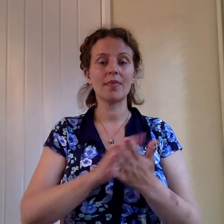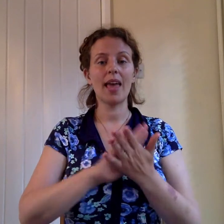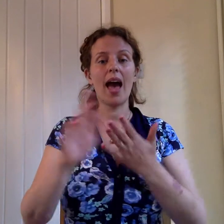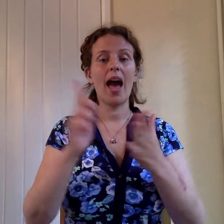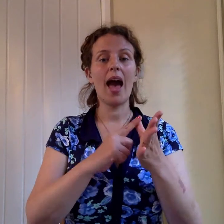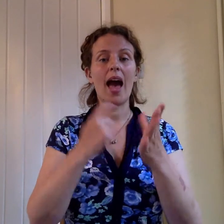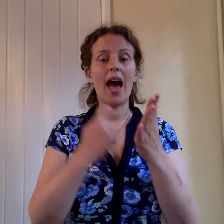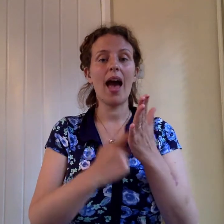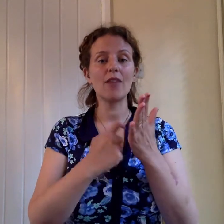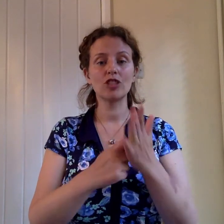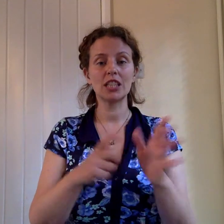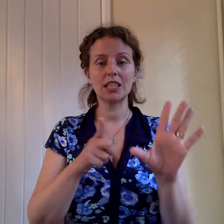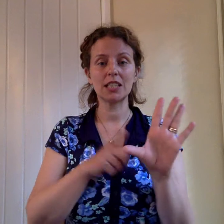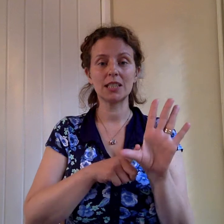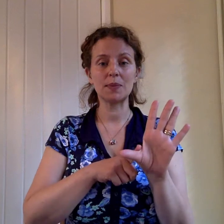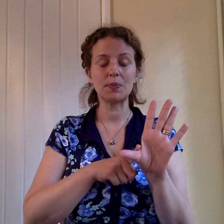HARRY